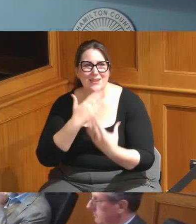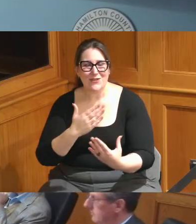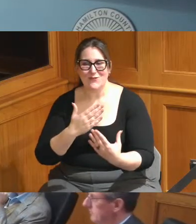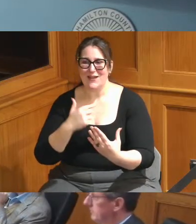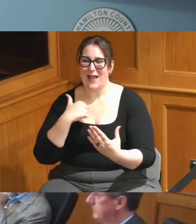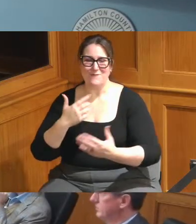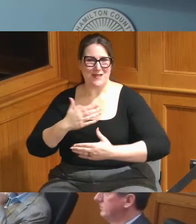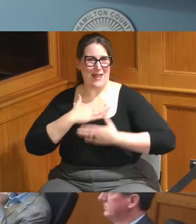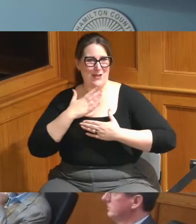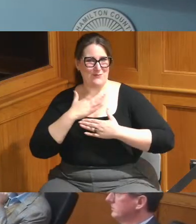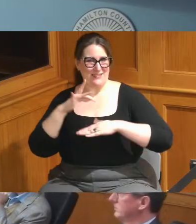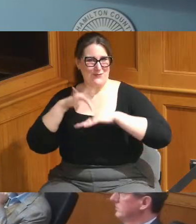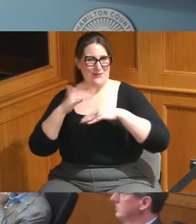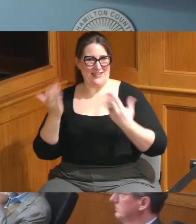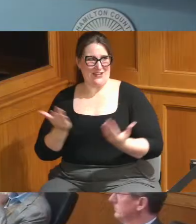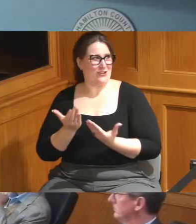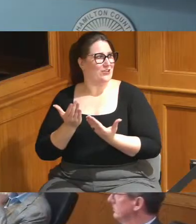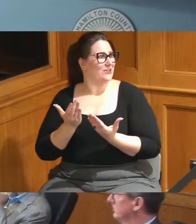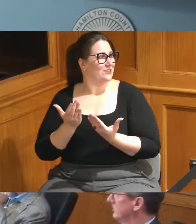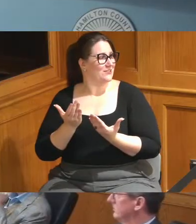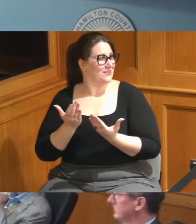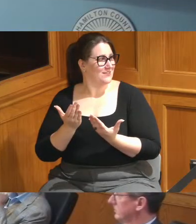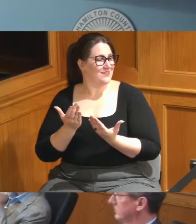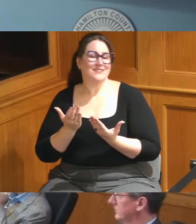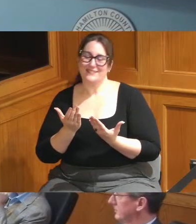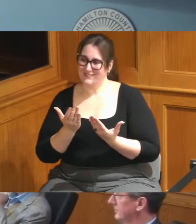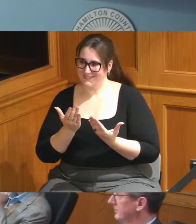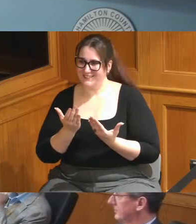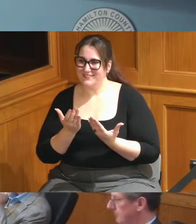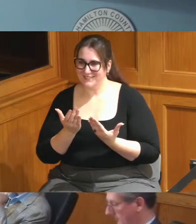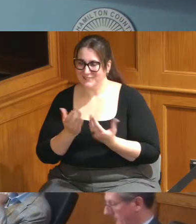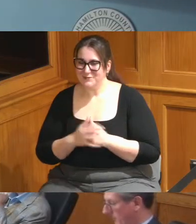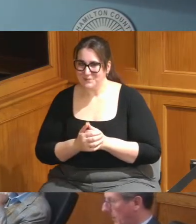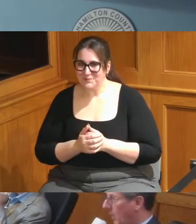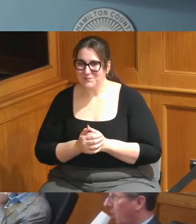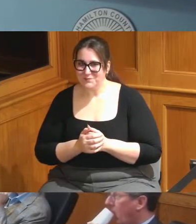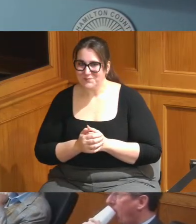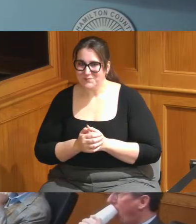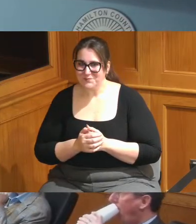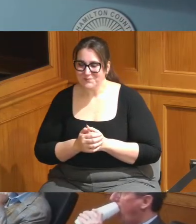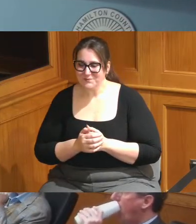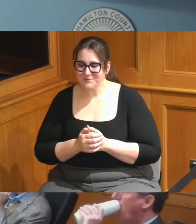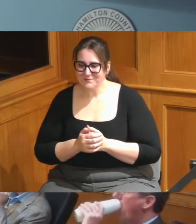again. Andrew Broadick, associate principal with Perkins and Will. Sorry. it's an important moment